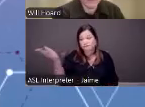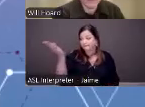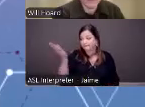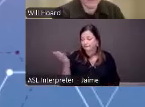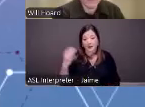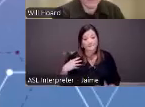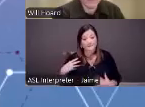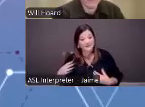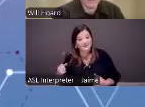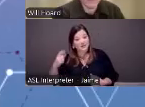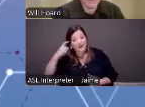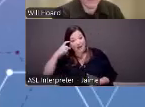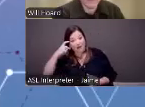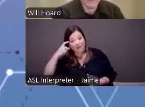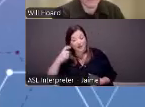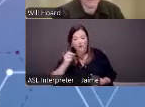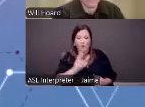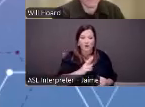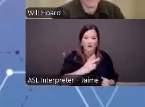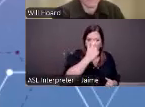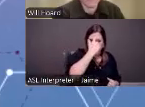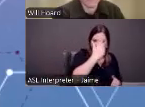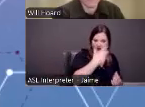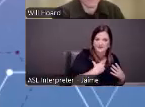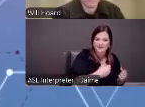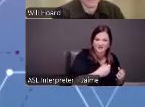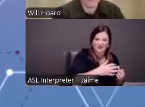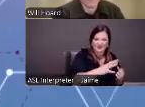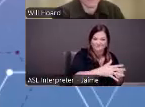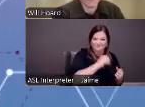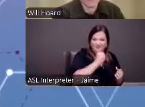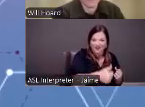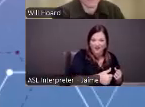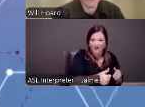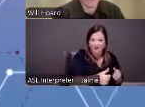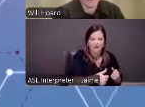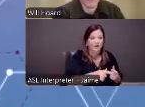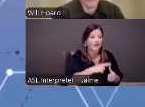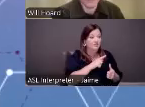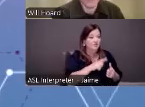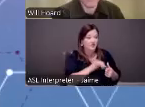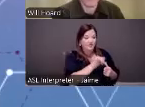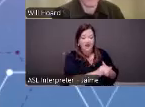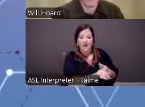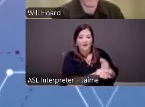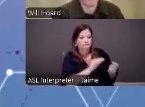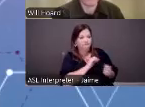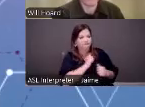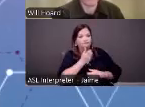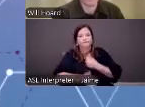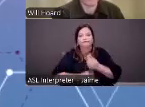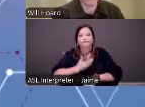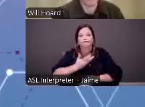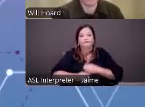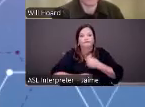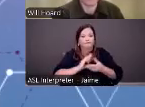or you're mentally unhealthy. And it just opened the floodgates for her to speak in order to benefit other people.